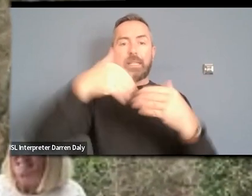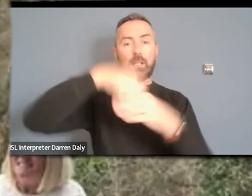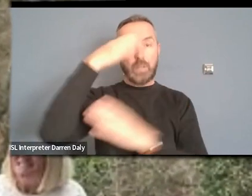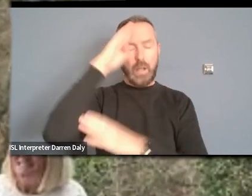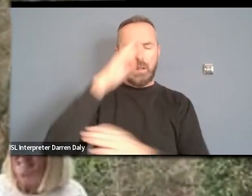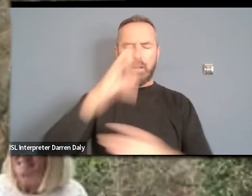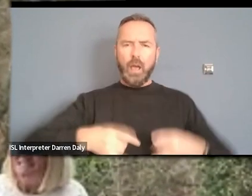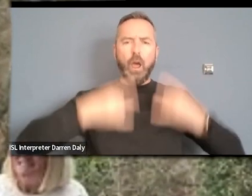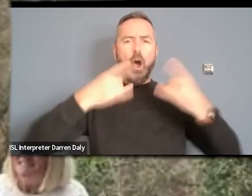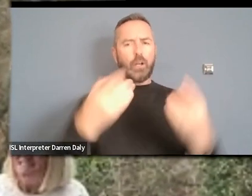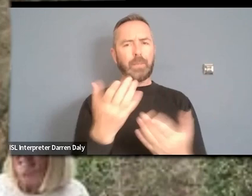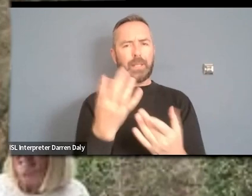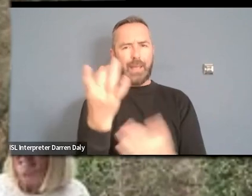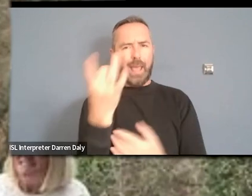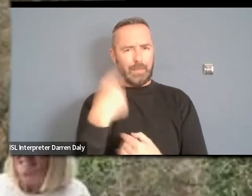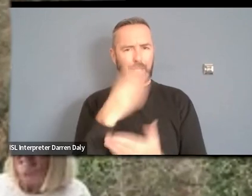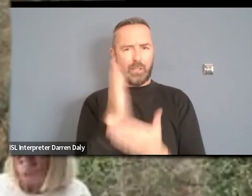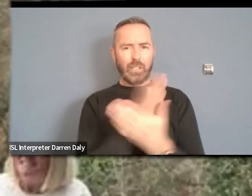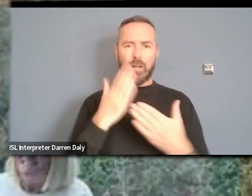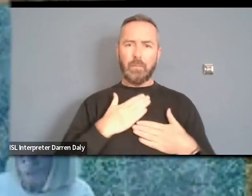be asked to share my advocacy work with them.